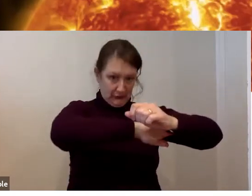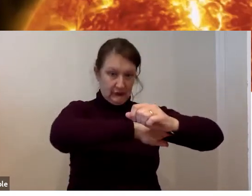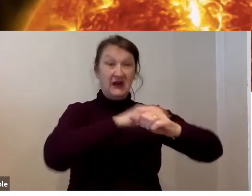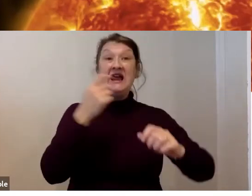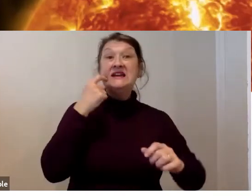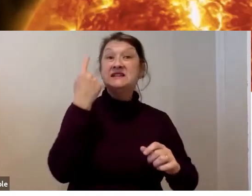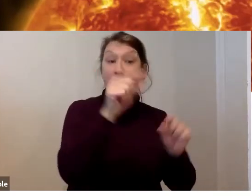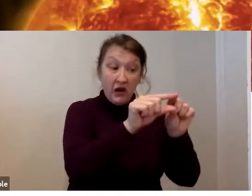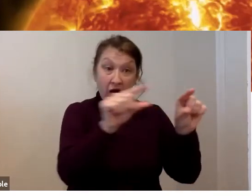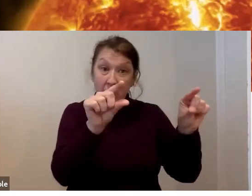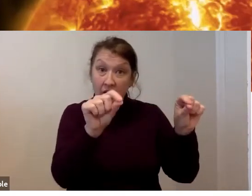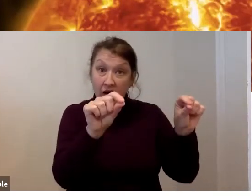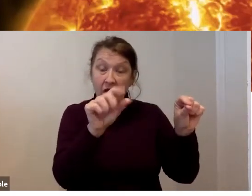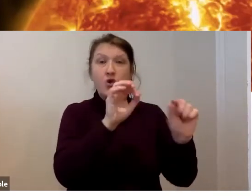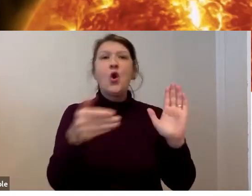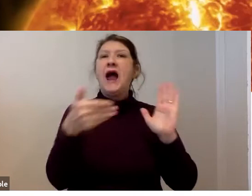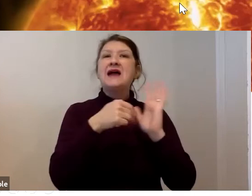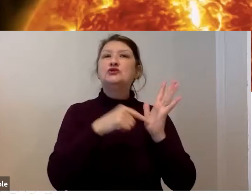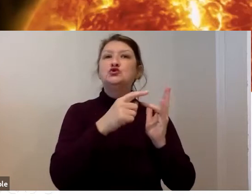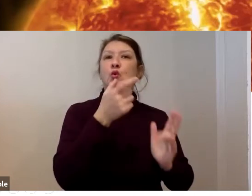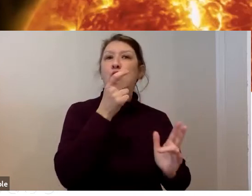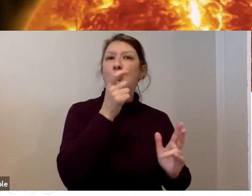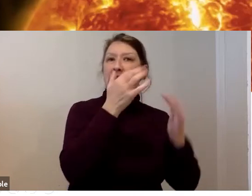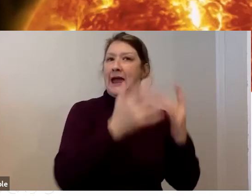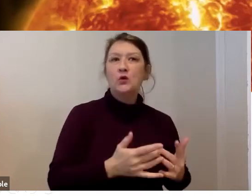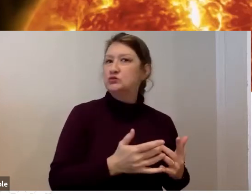really add to their word count it is easy to do.